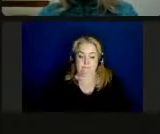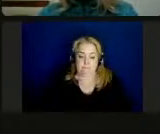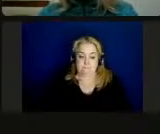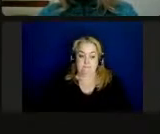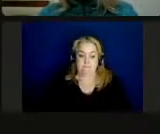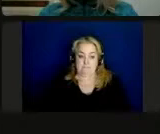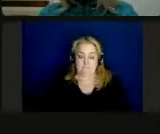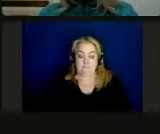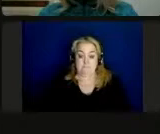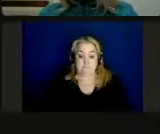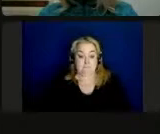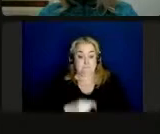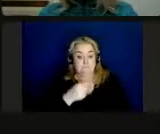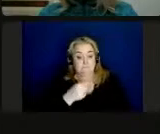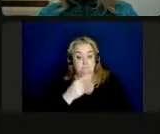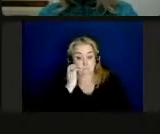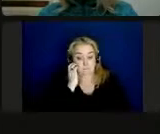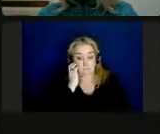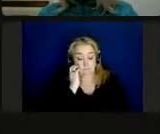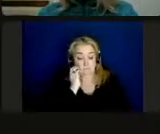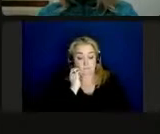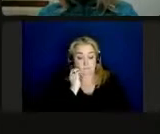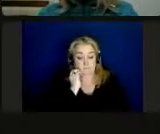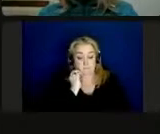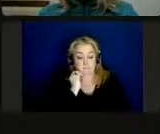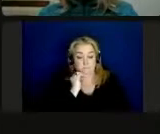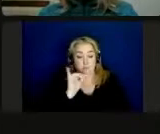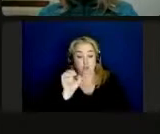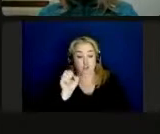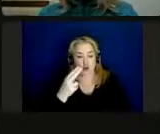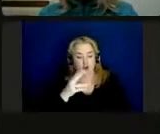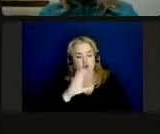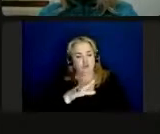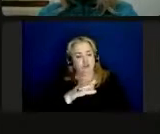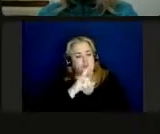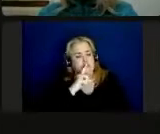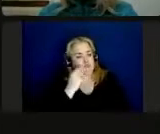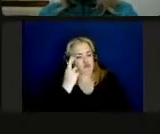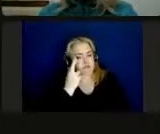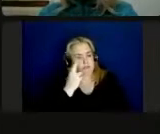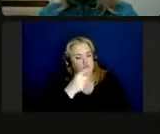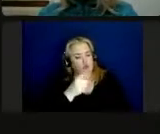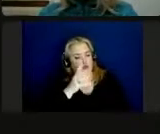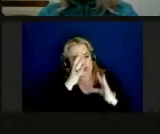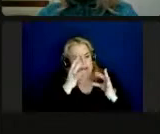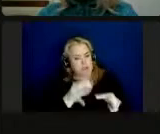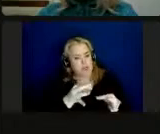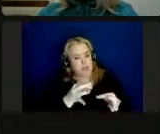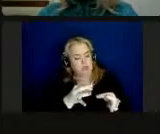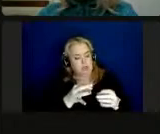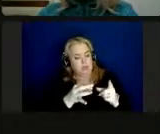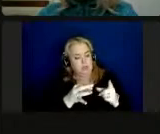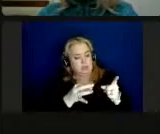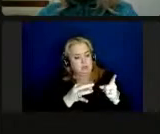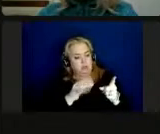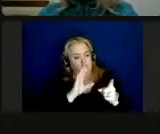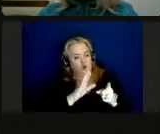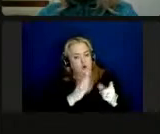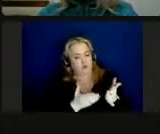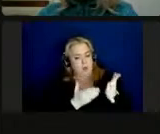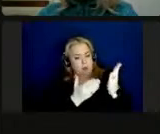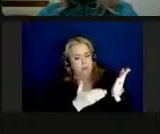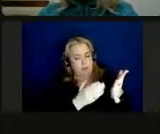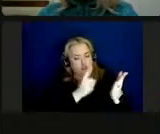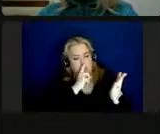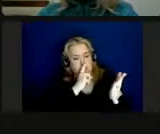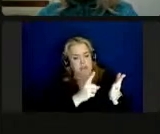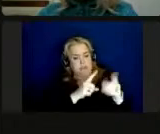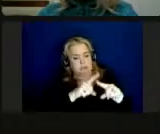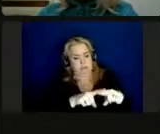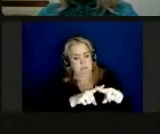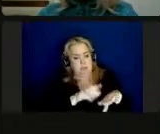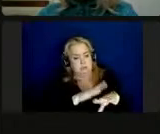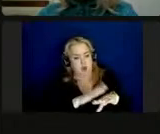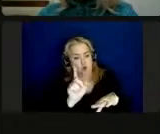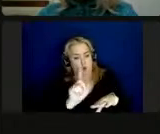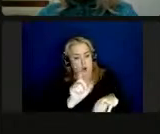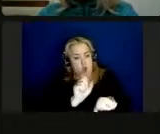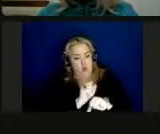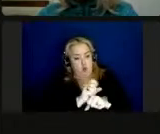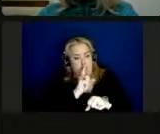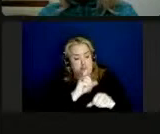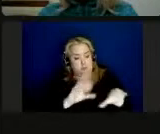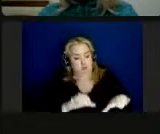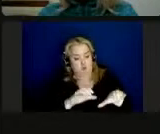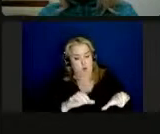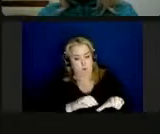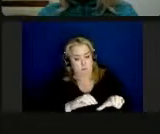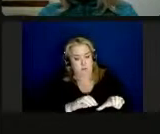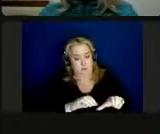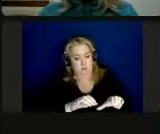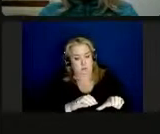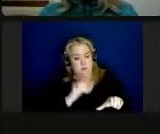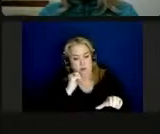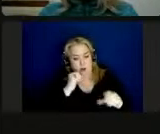IT DIDN'T BECOME DUST.